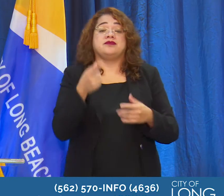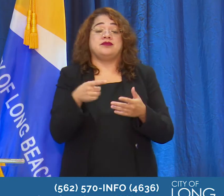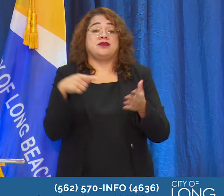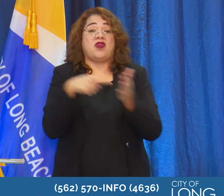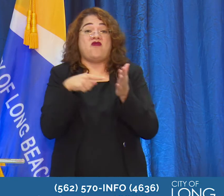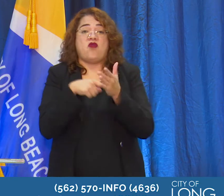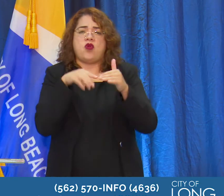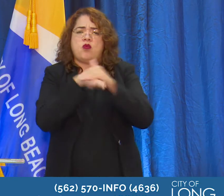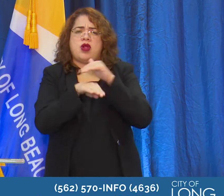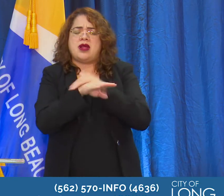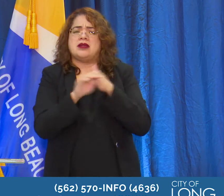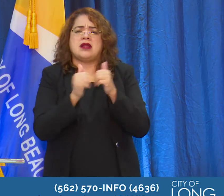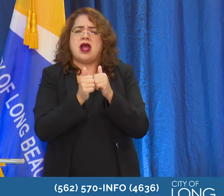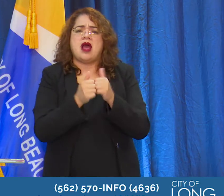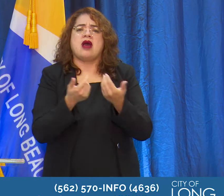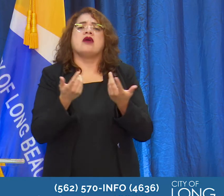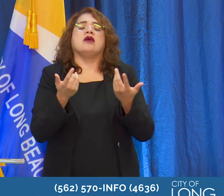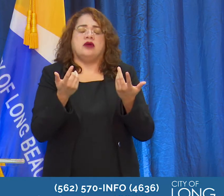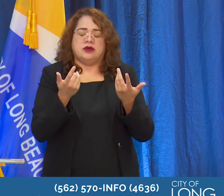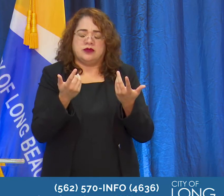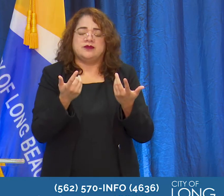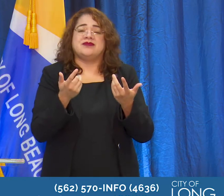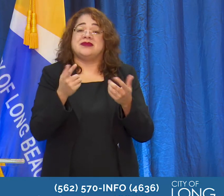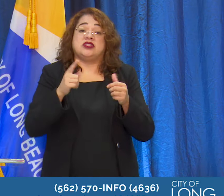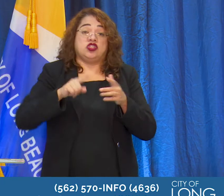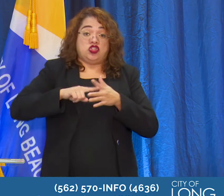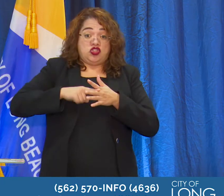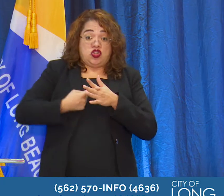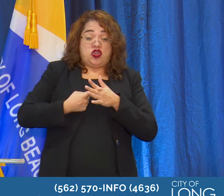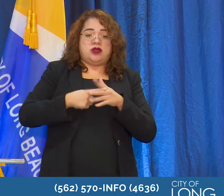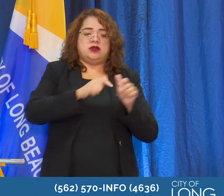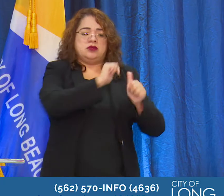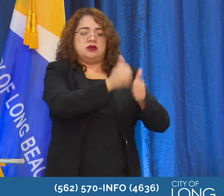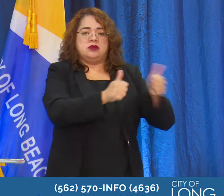offering free COVID-19 testing at multiple sites throughout the City. As